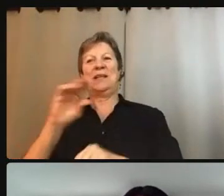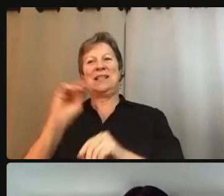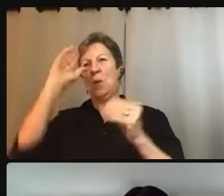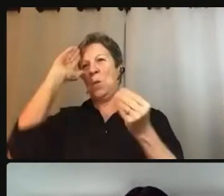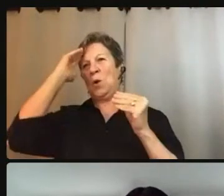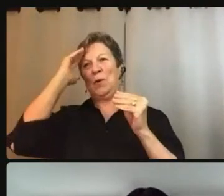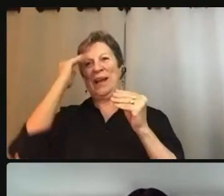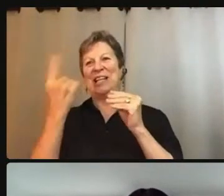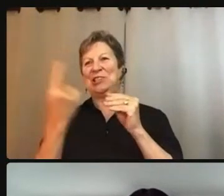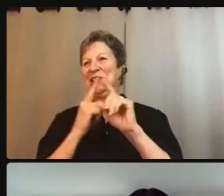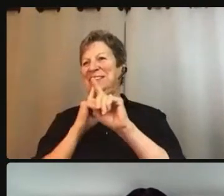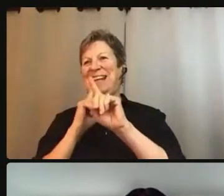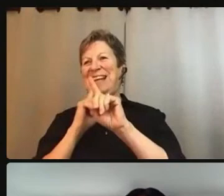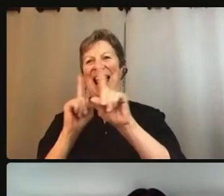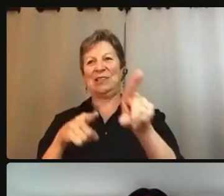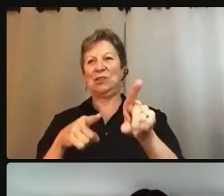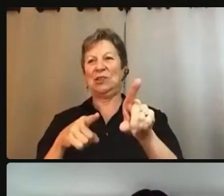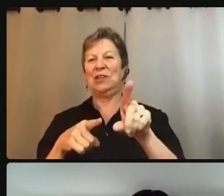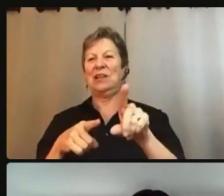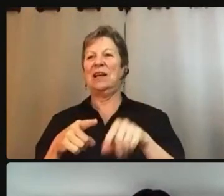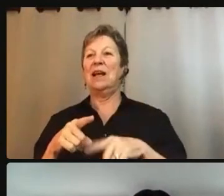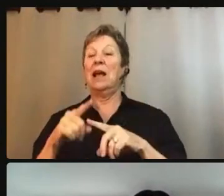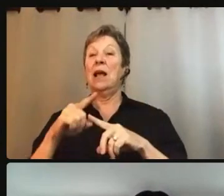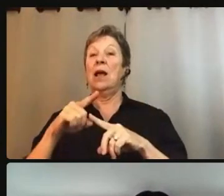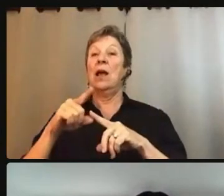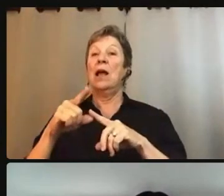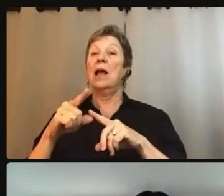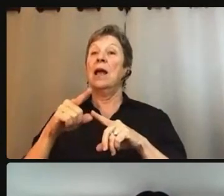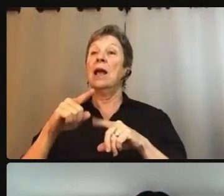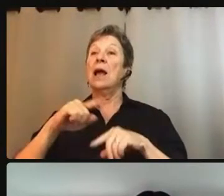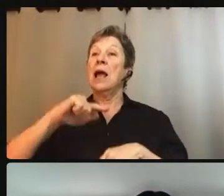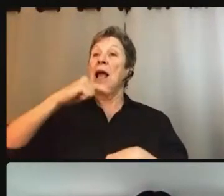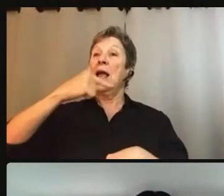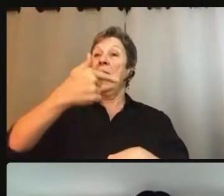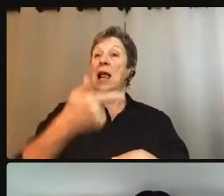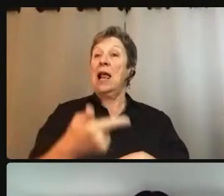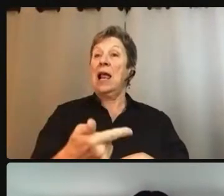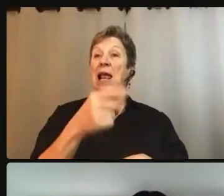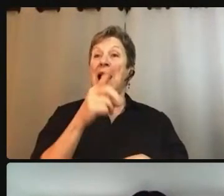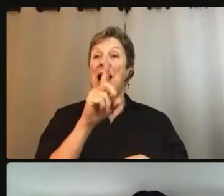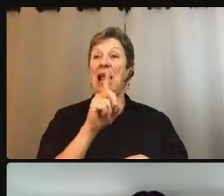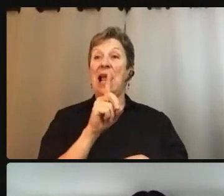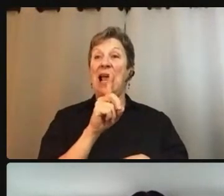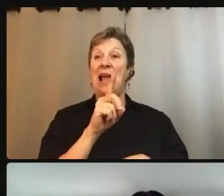I JUST WANT YOU TO HAVE YOUR YOUR TIME SLOT TO ANSWER THE QUESTION. SO NO.